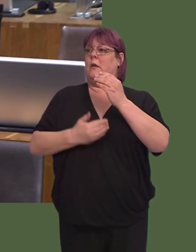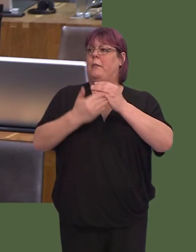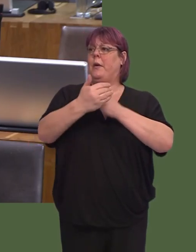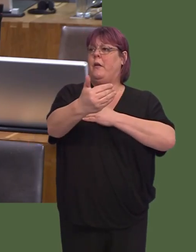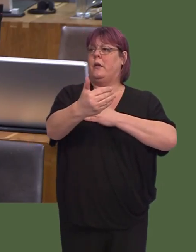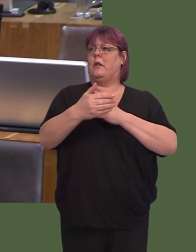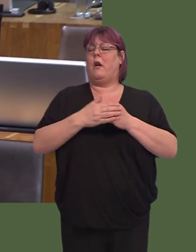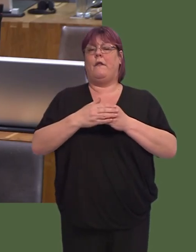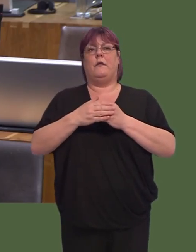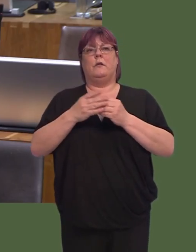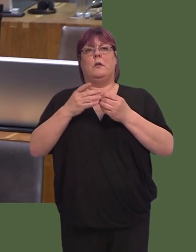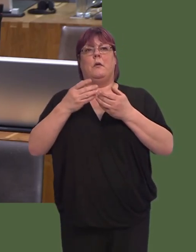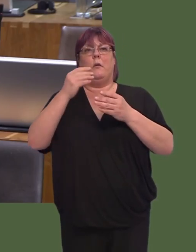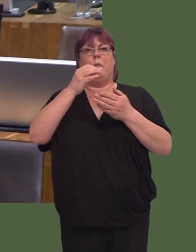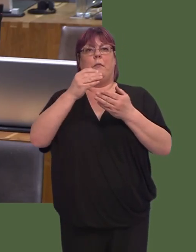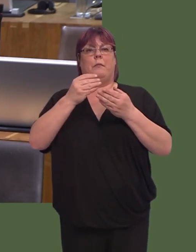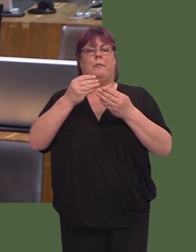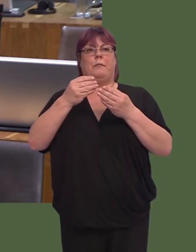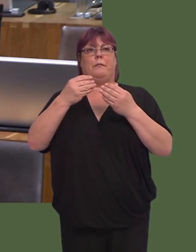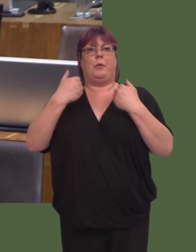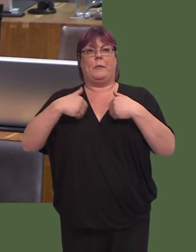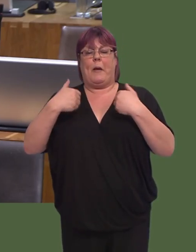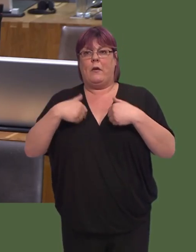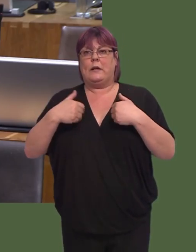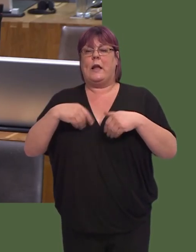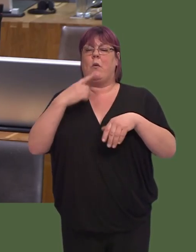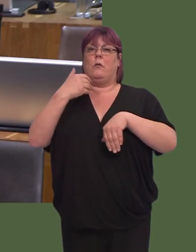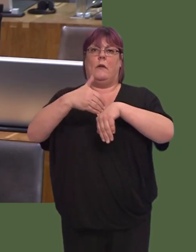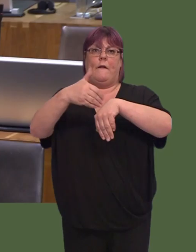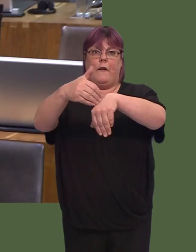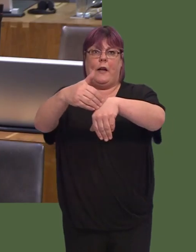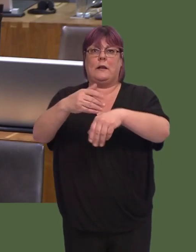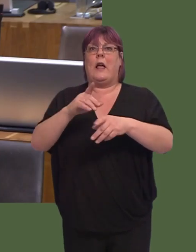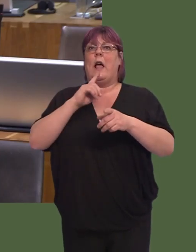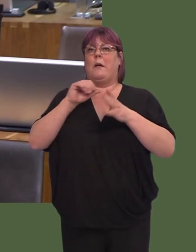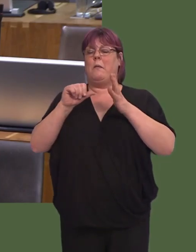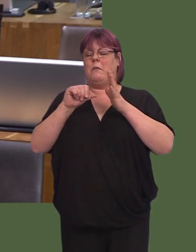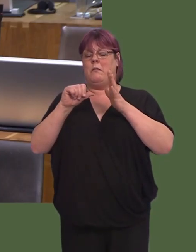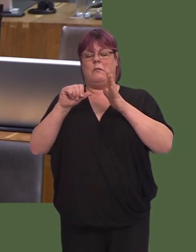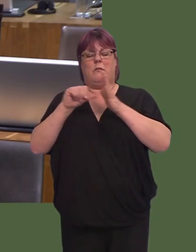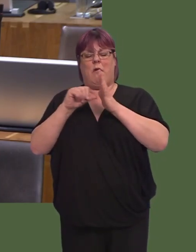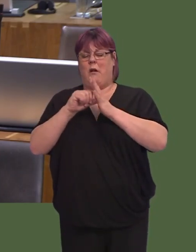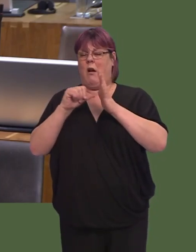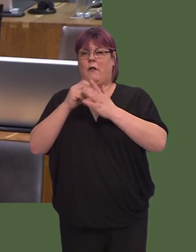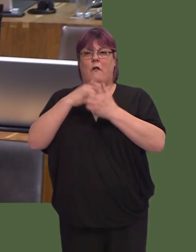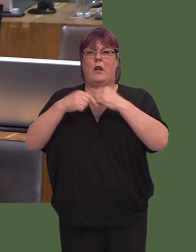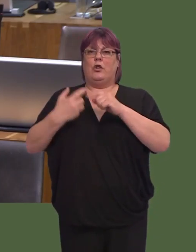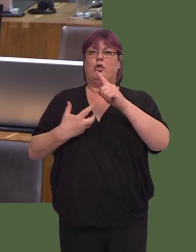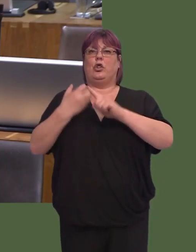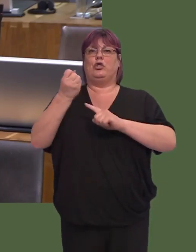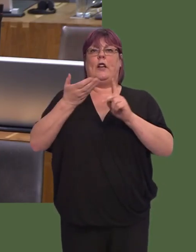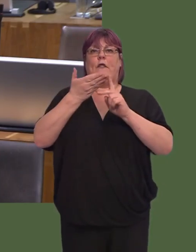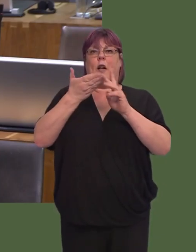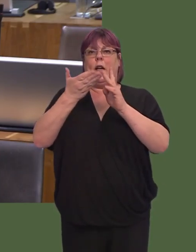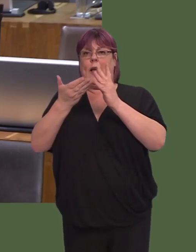This will only make worse the continued challenge of delivering our priorities within the context of growing pressures and an ever-decreasing budget.